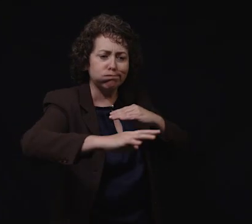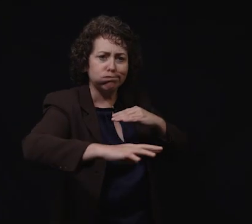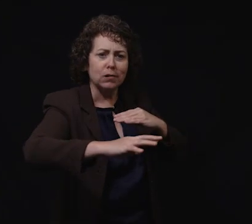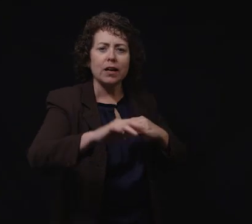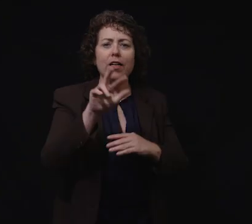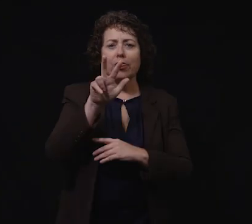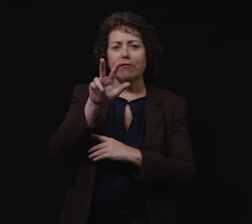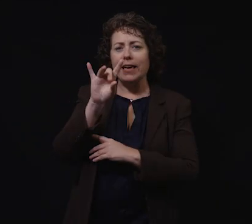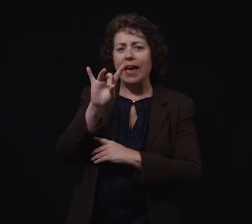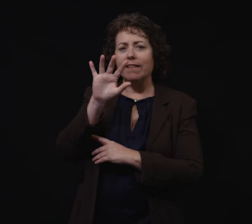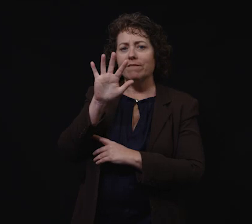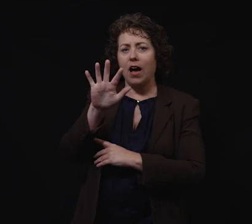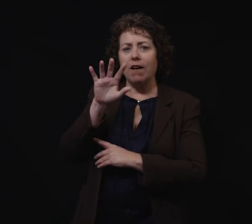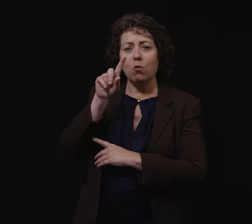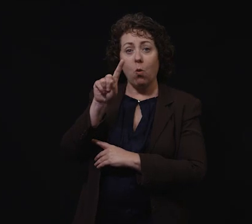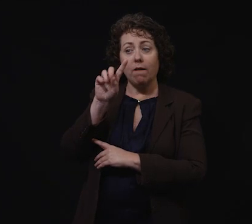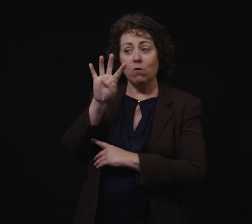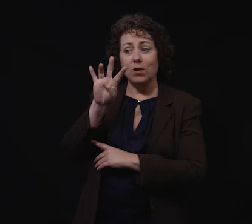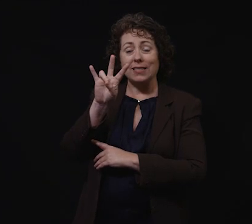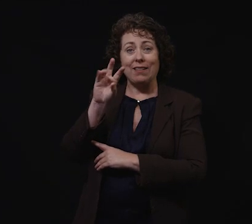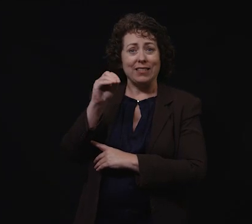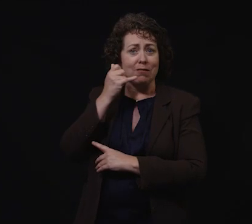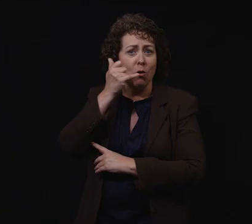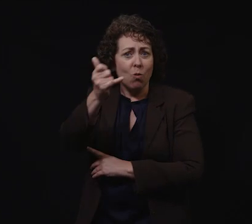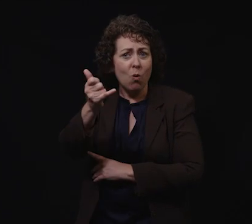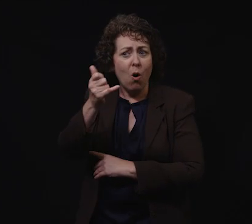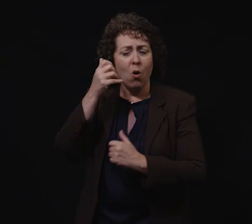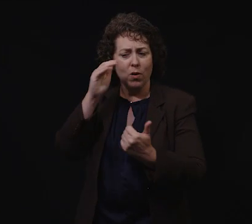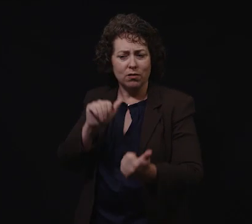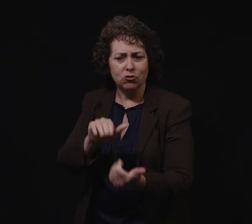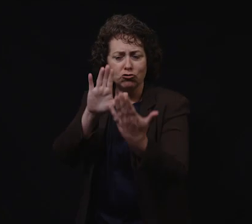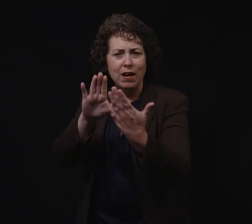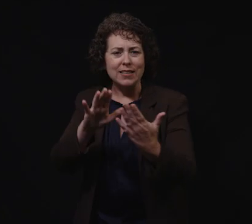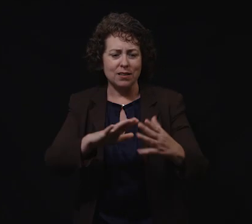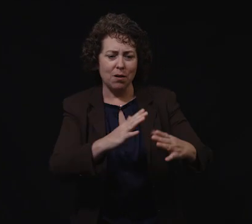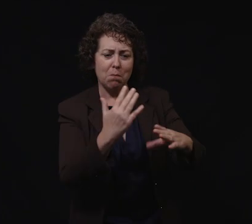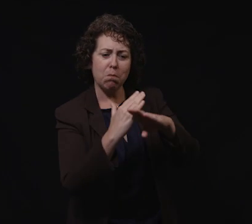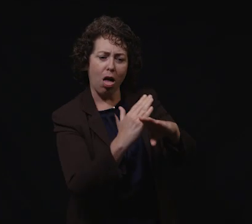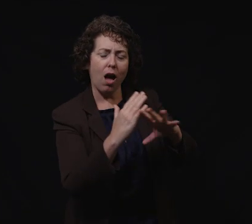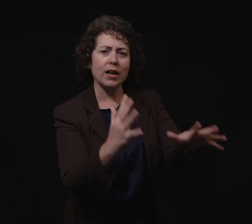four seven zero so that they can come out to address that please remove any